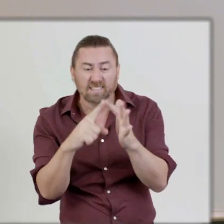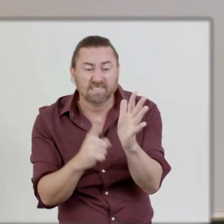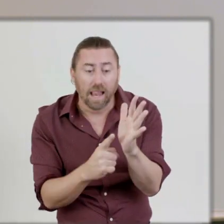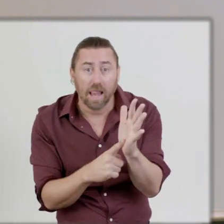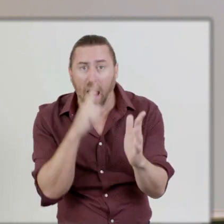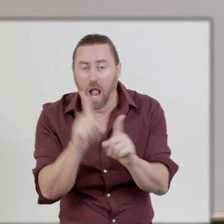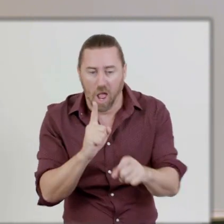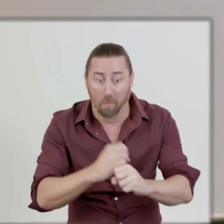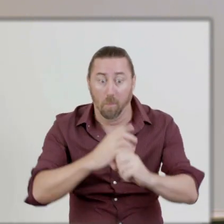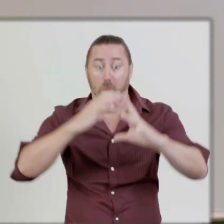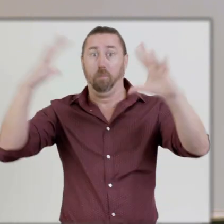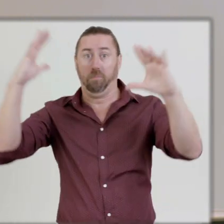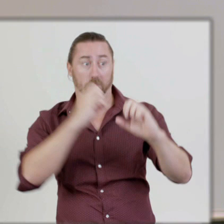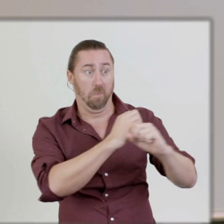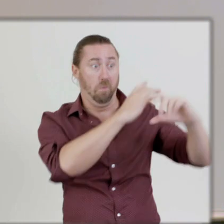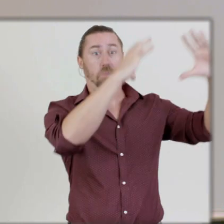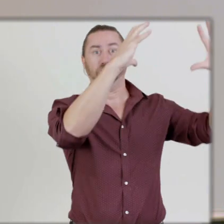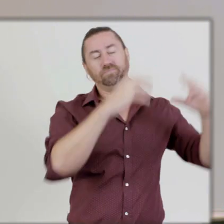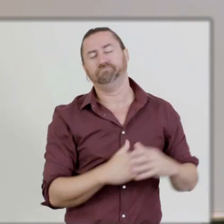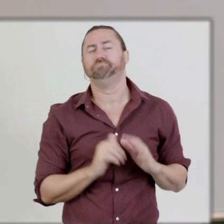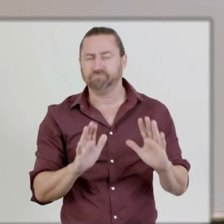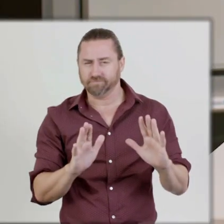Like if we want to talk about cells, or other really small objects.